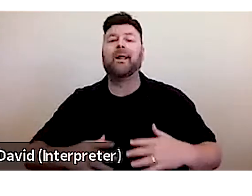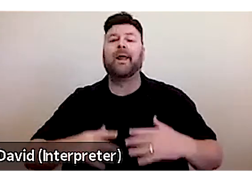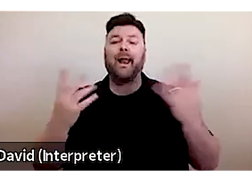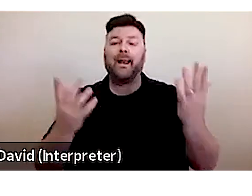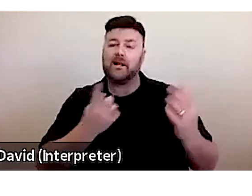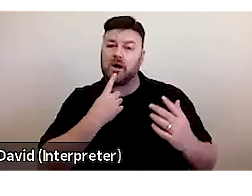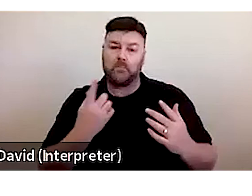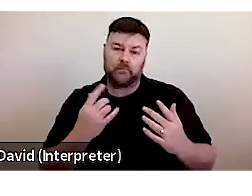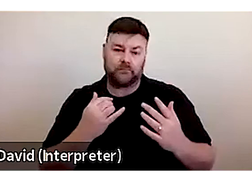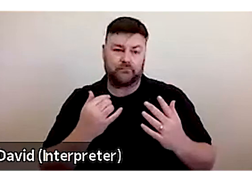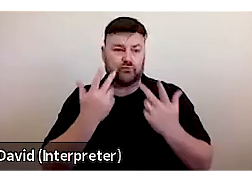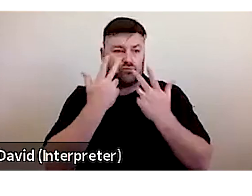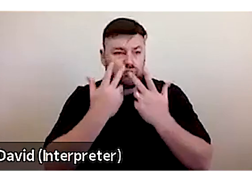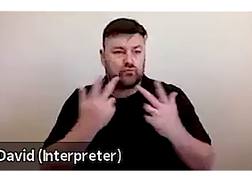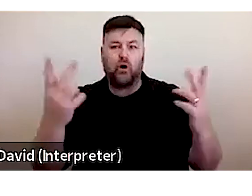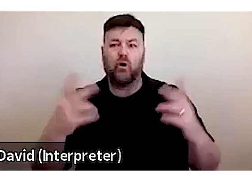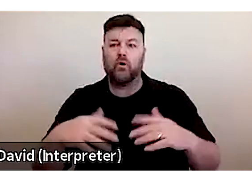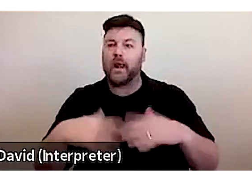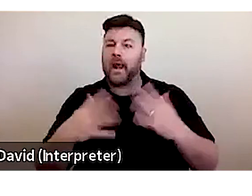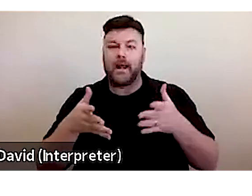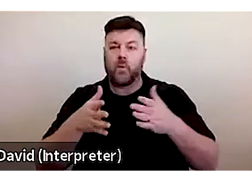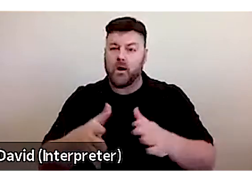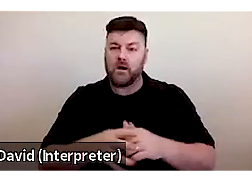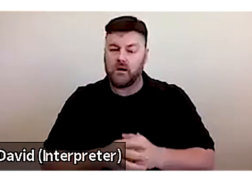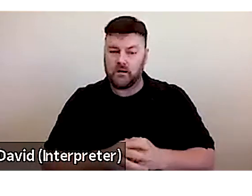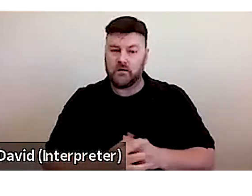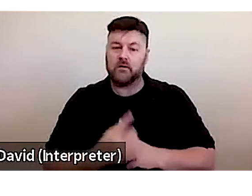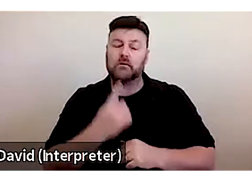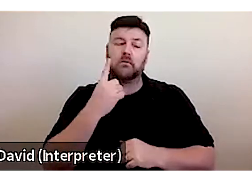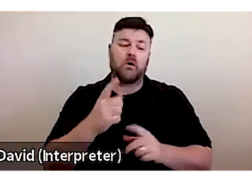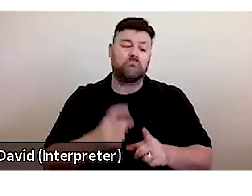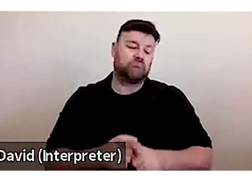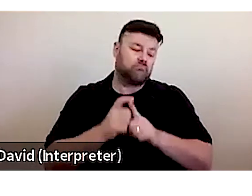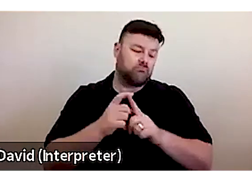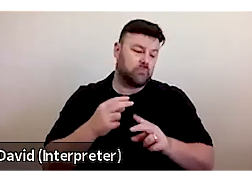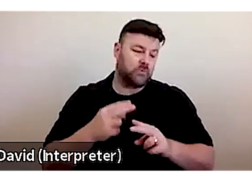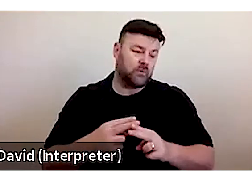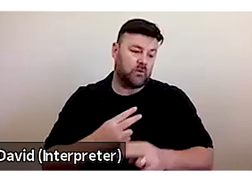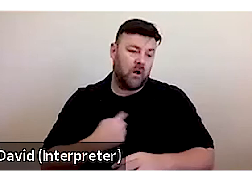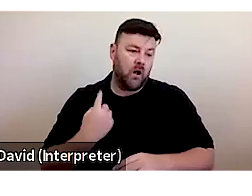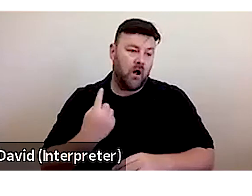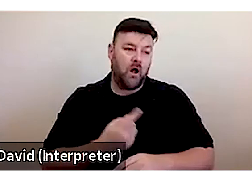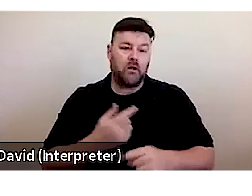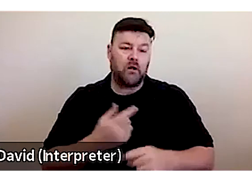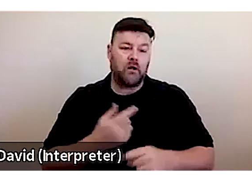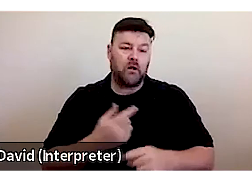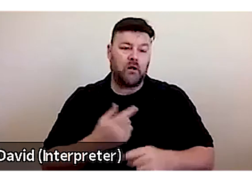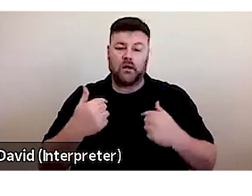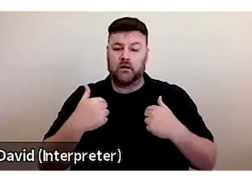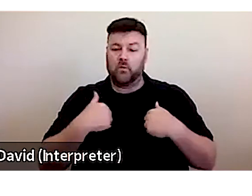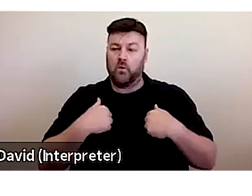One of the difficulties we face is that both the expectation of the